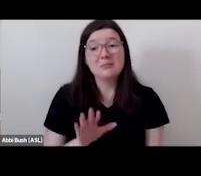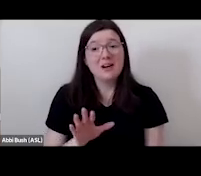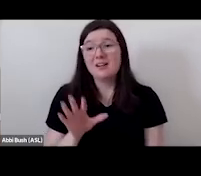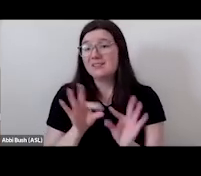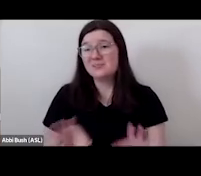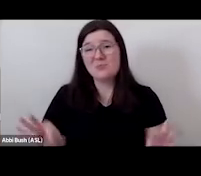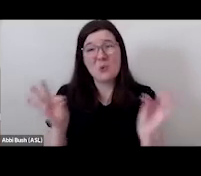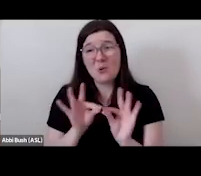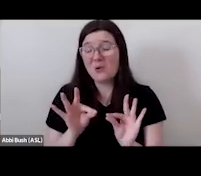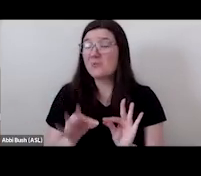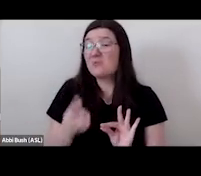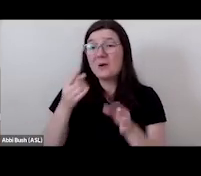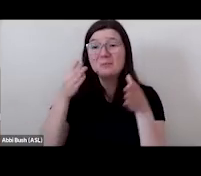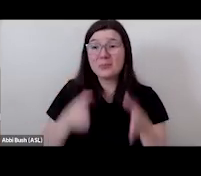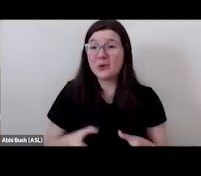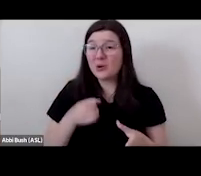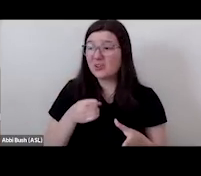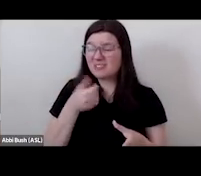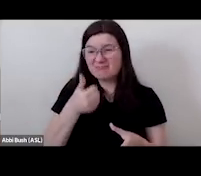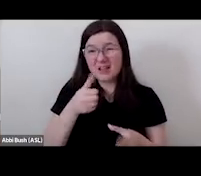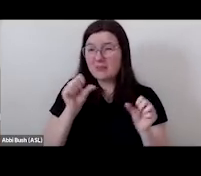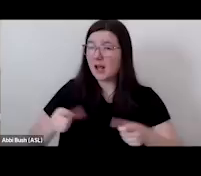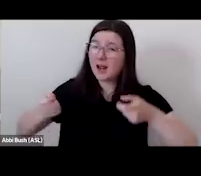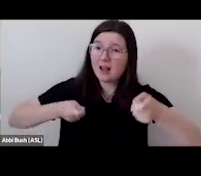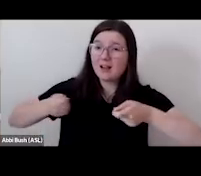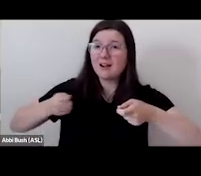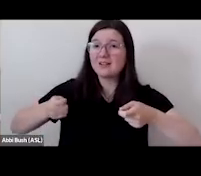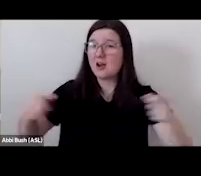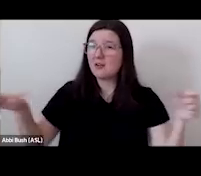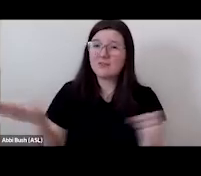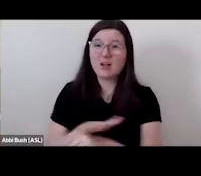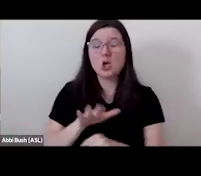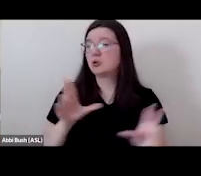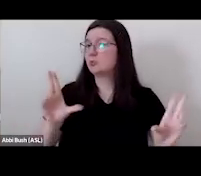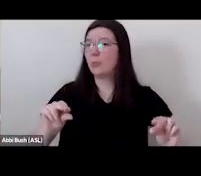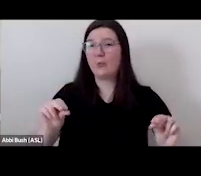or with just one person, right? Like it is such a team effort, it is such a collaboration.